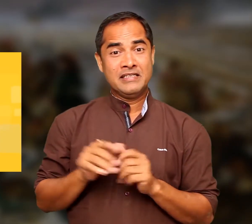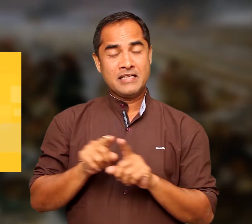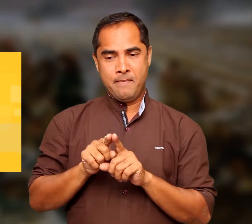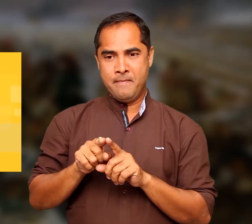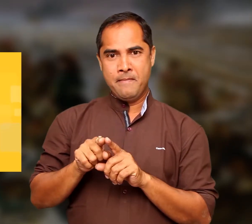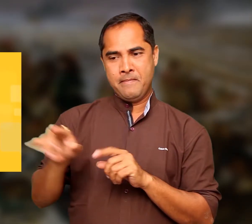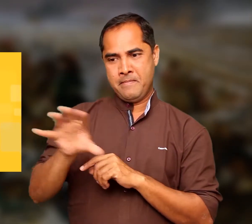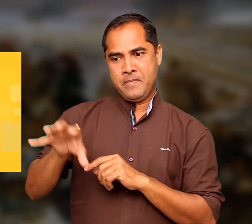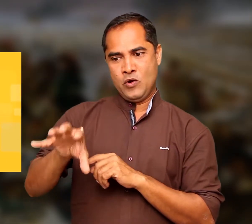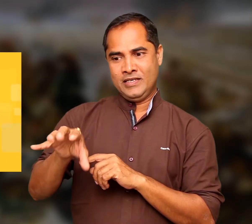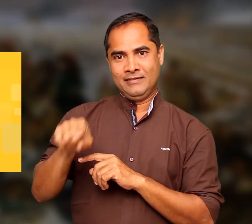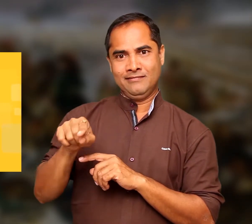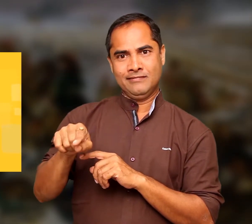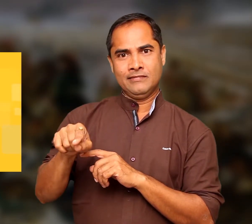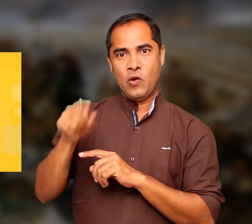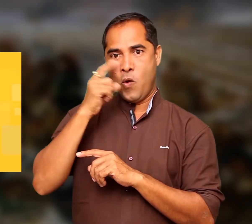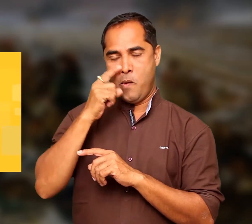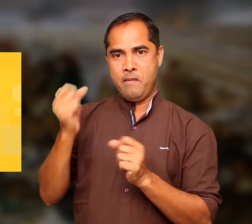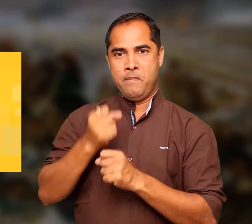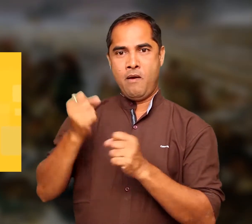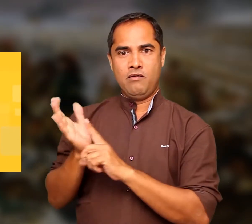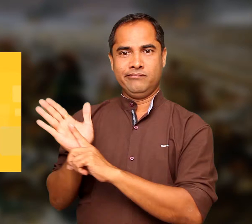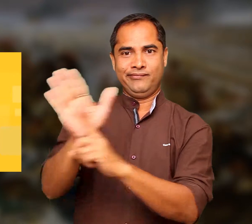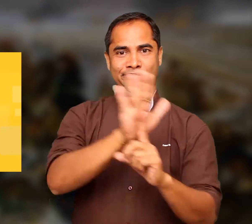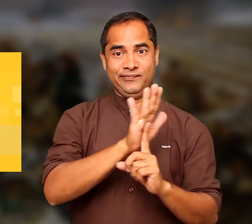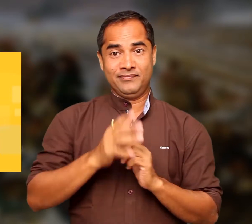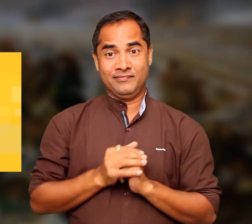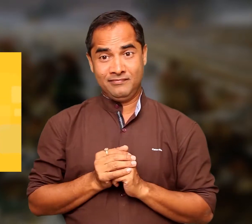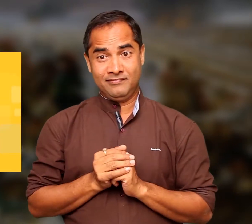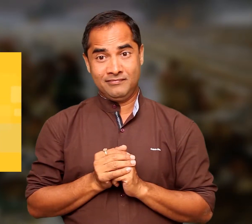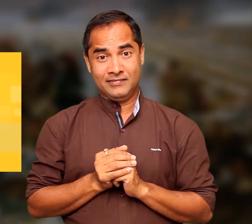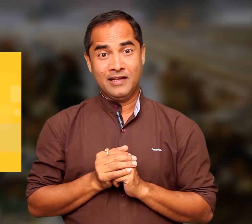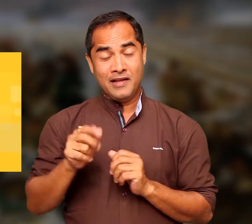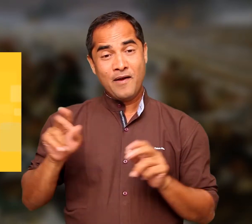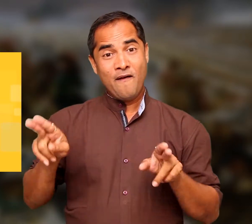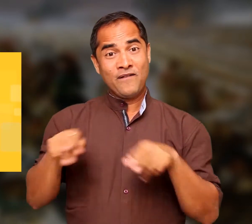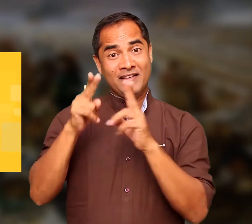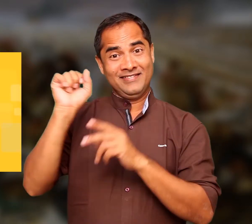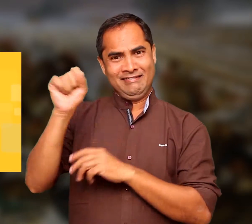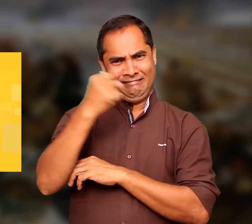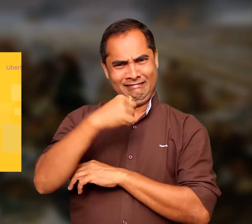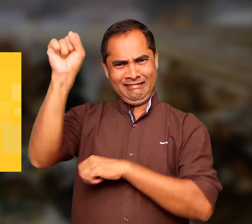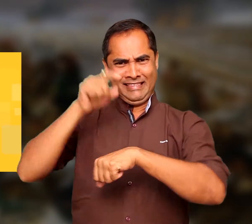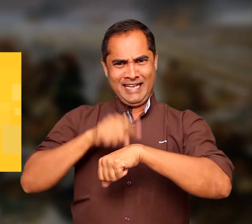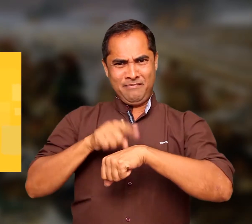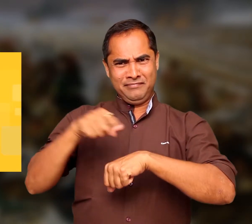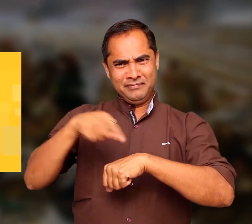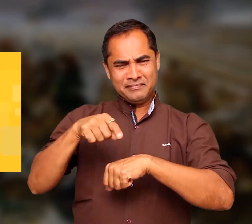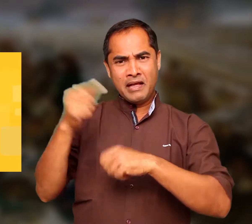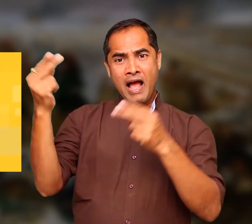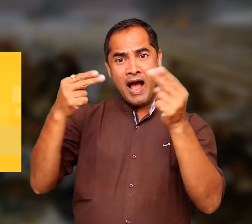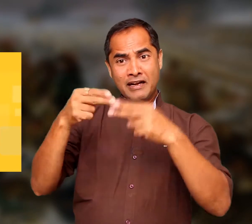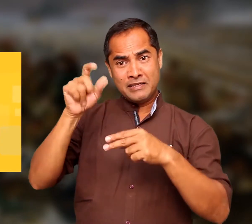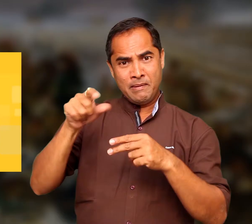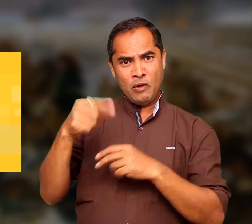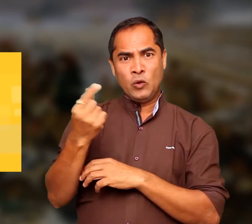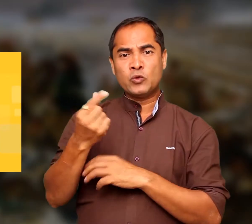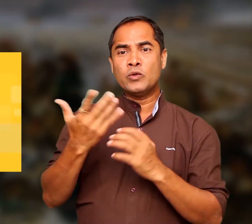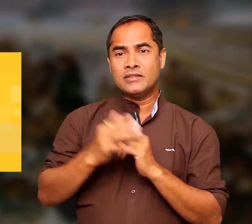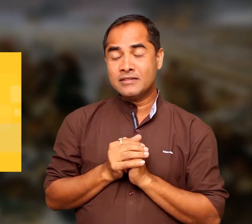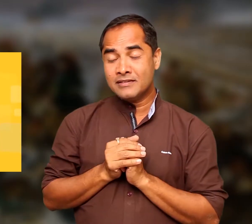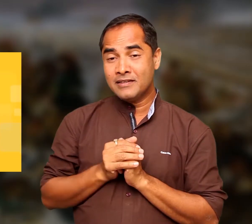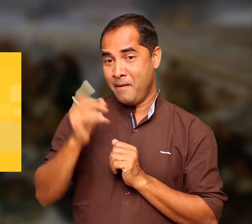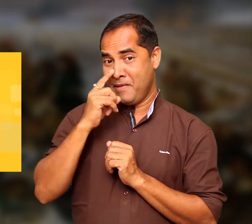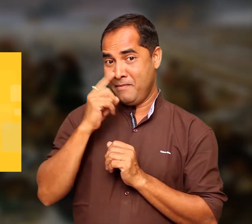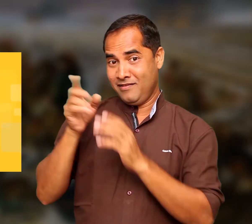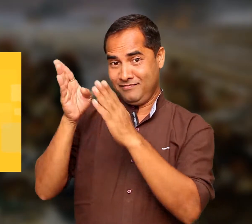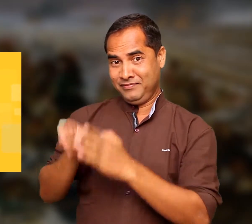personify a nation. During French Revolution, artists used the female